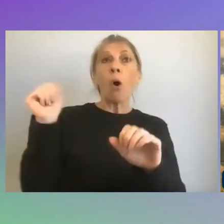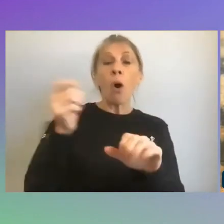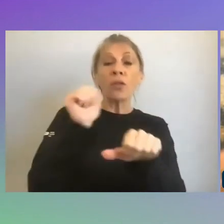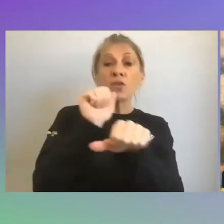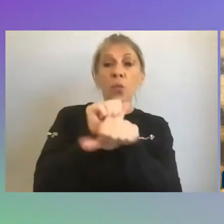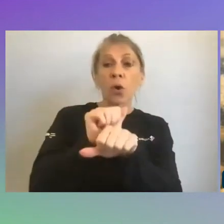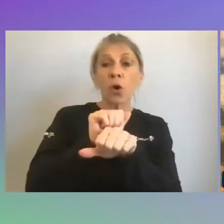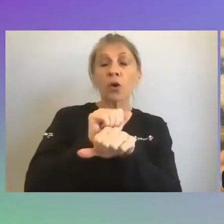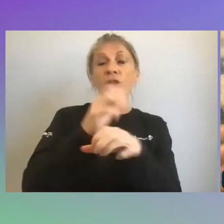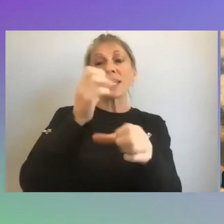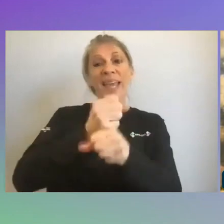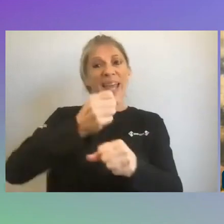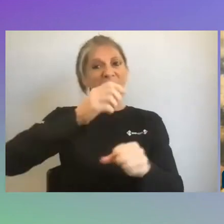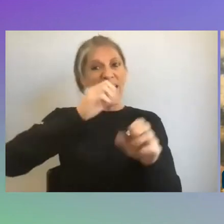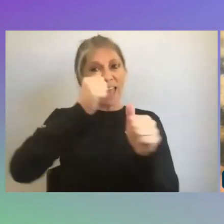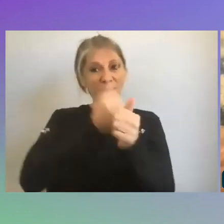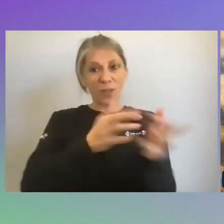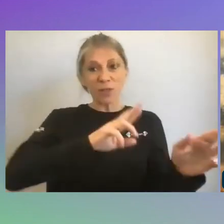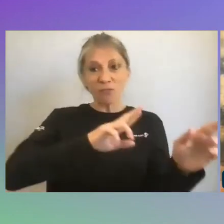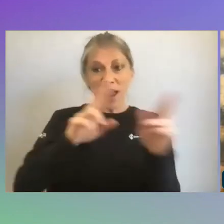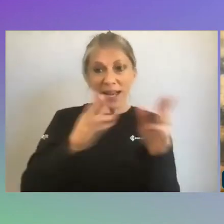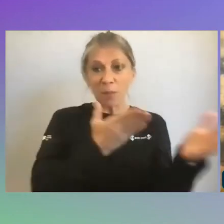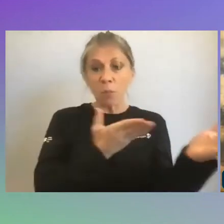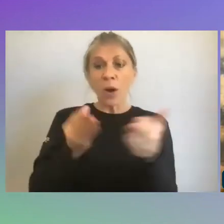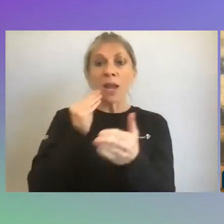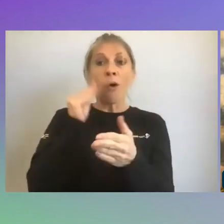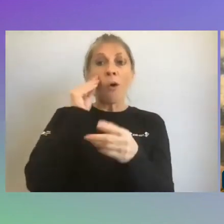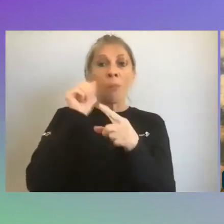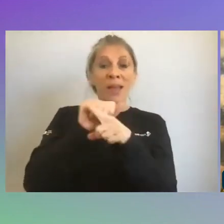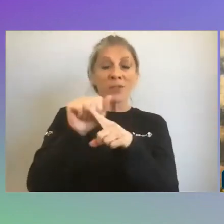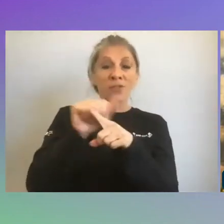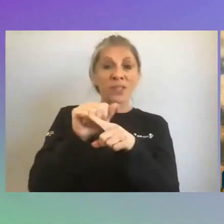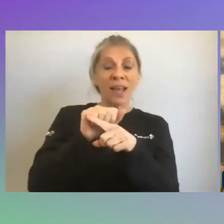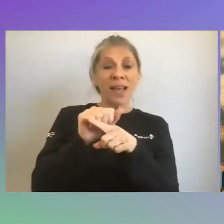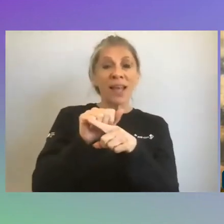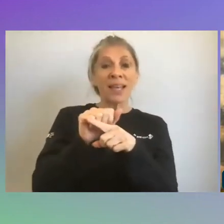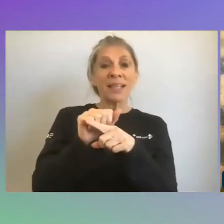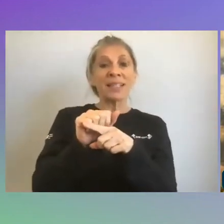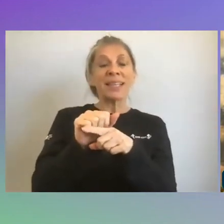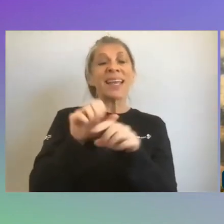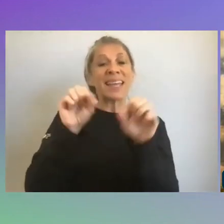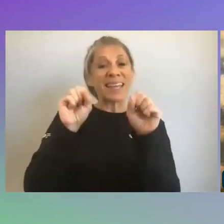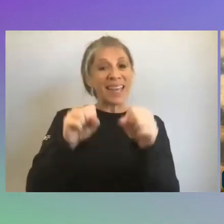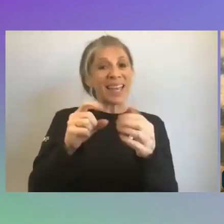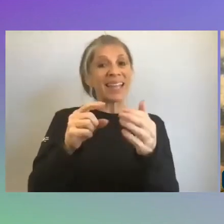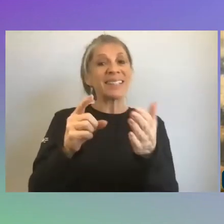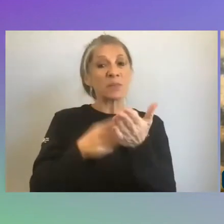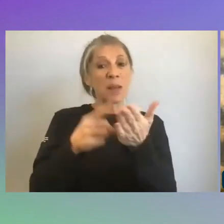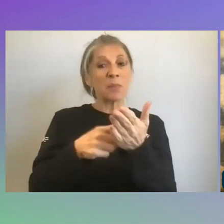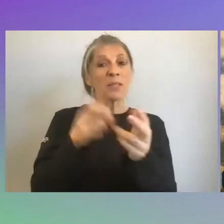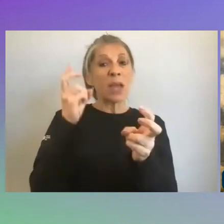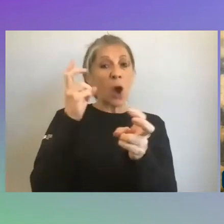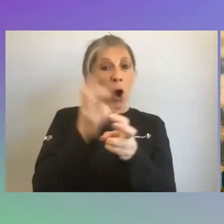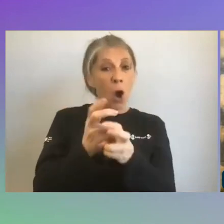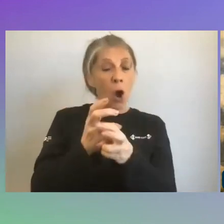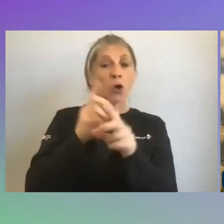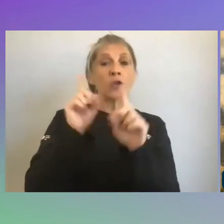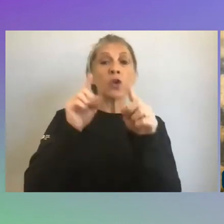ready. We do all this work of, you know, a take home exercise or any of these things. And yeah, it can sometimes be very